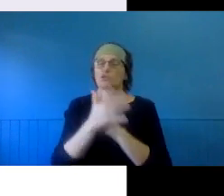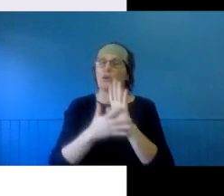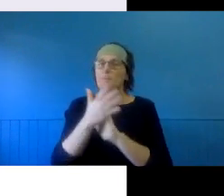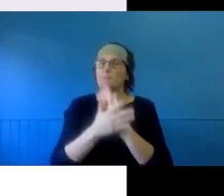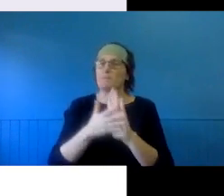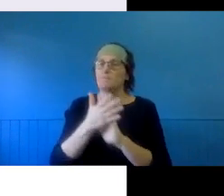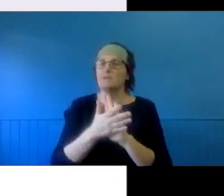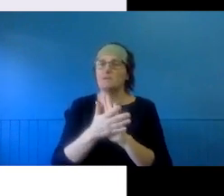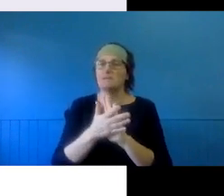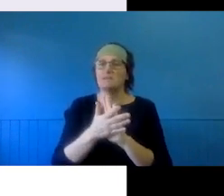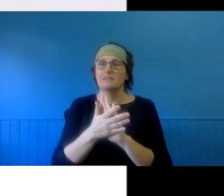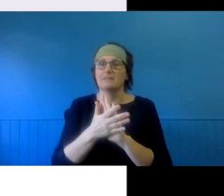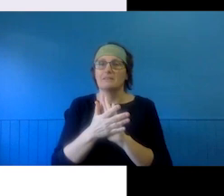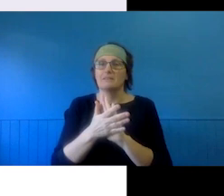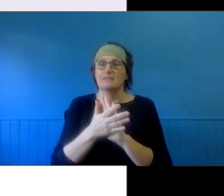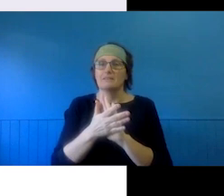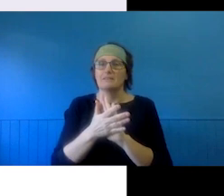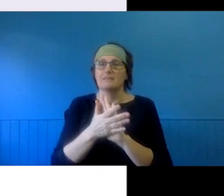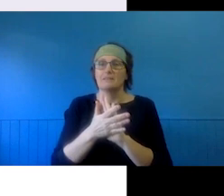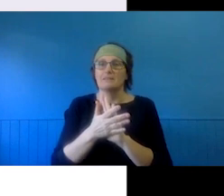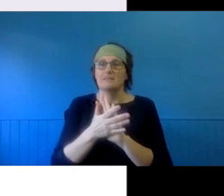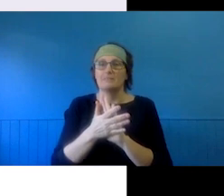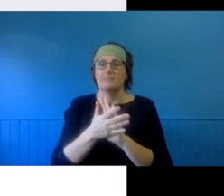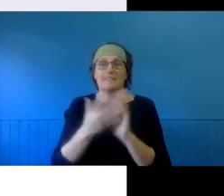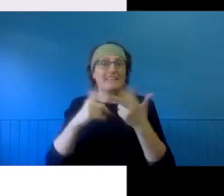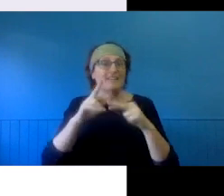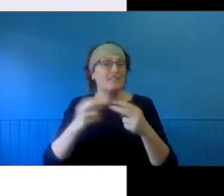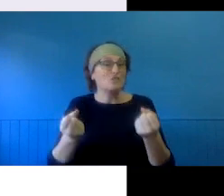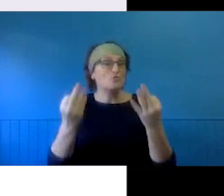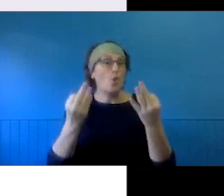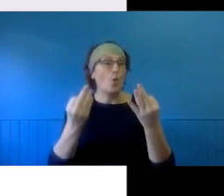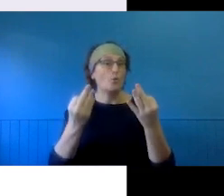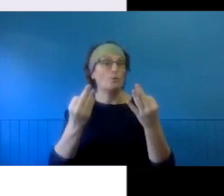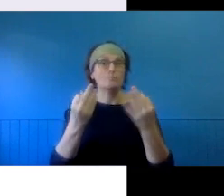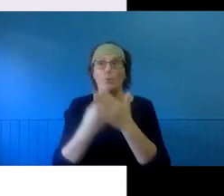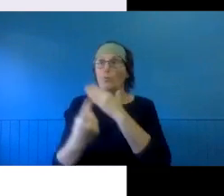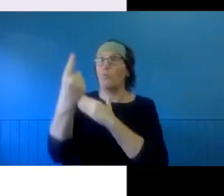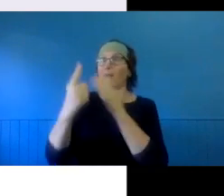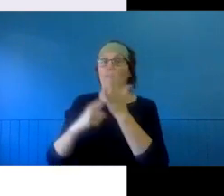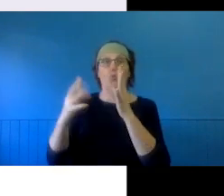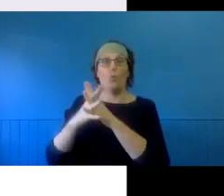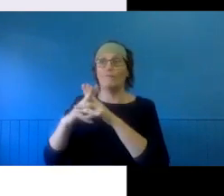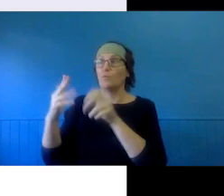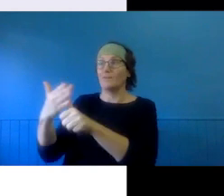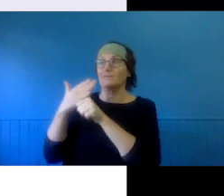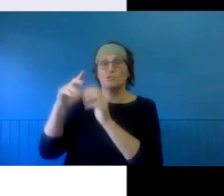is no sui generis or standalone laws to protect Indigenous culture and